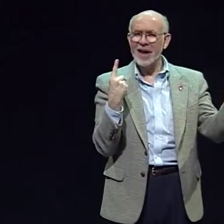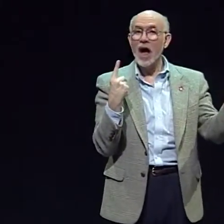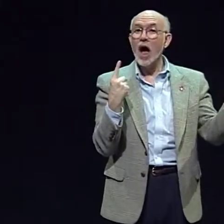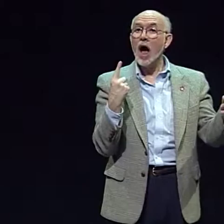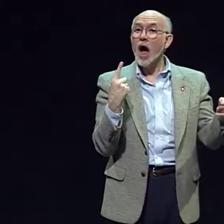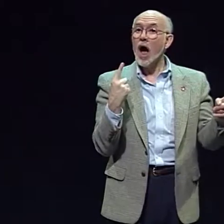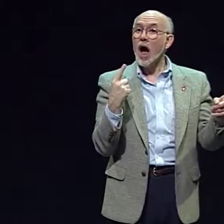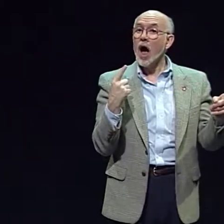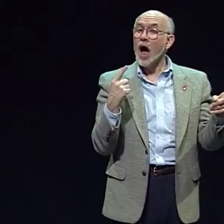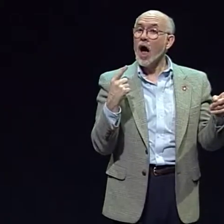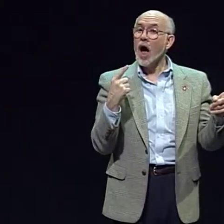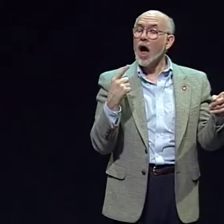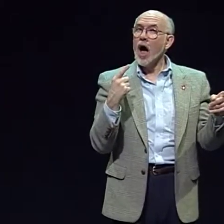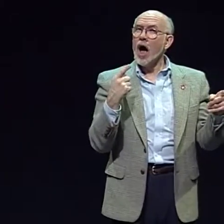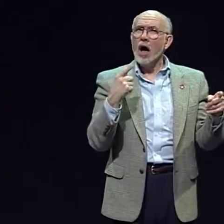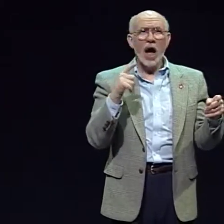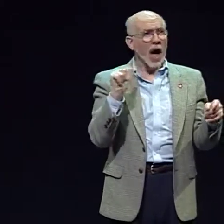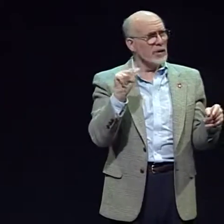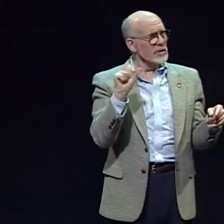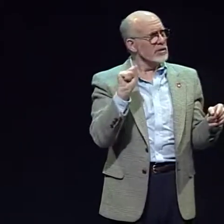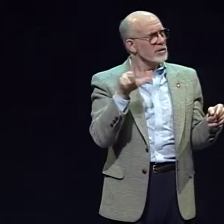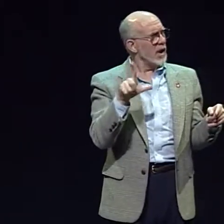YOU DIDN'T GET THAT BACK THEN, RIGHT?